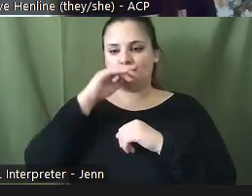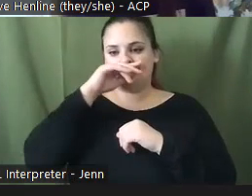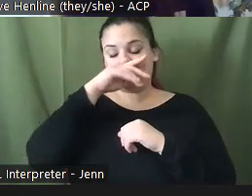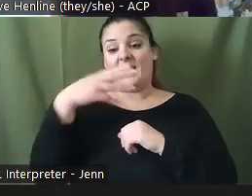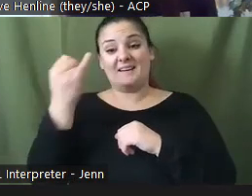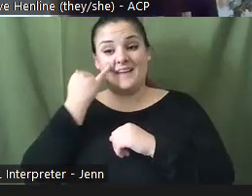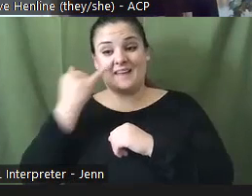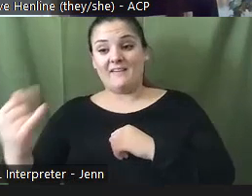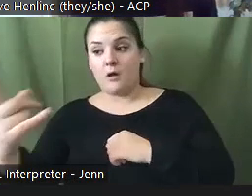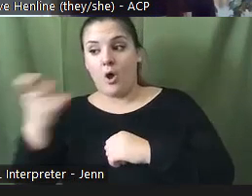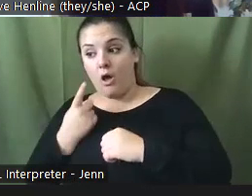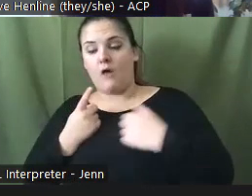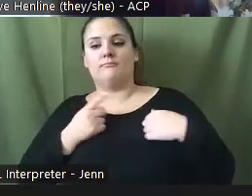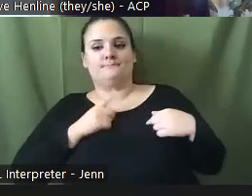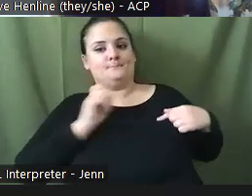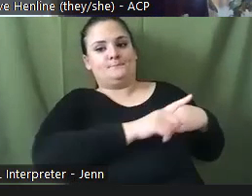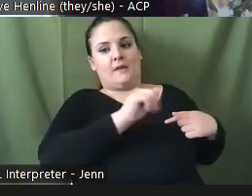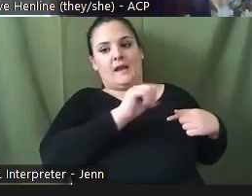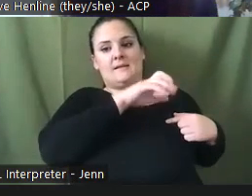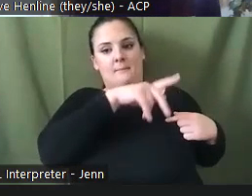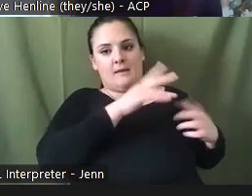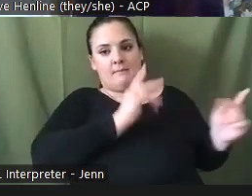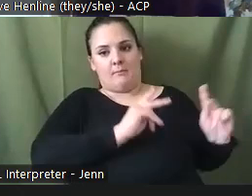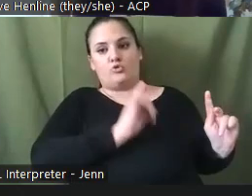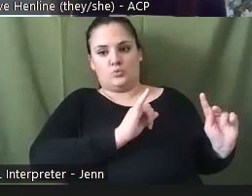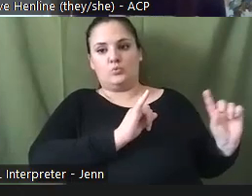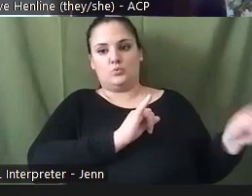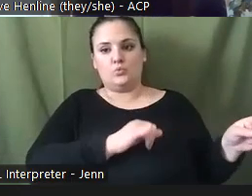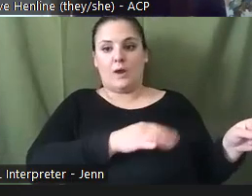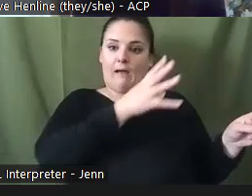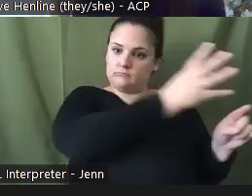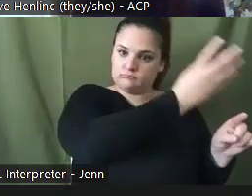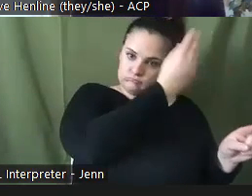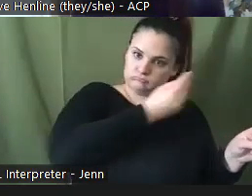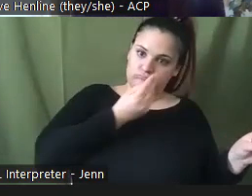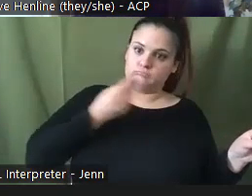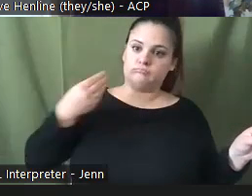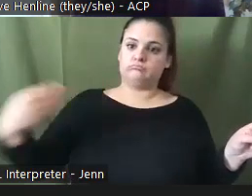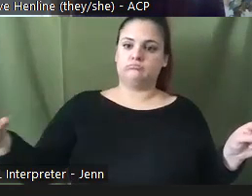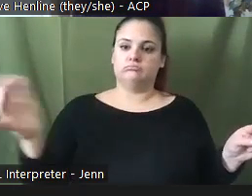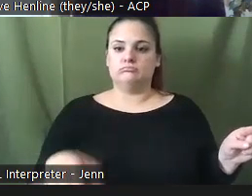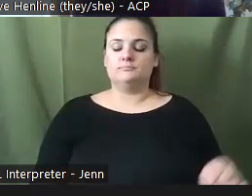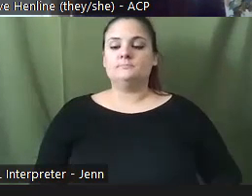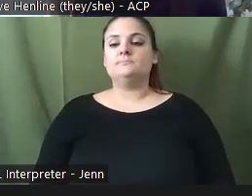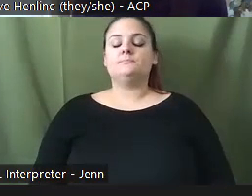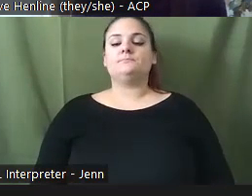yourself and to the potential participant. We recognize that some individuals might hear about